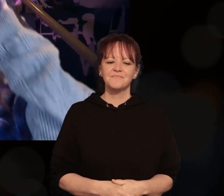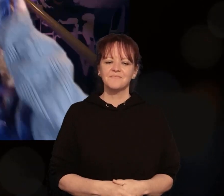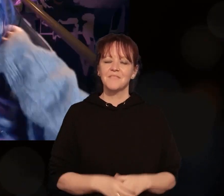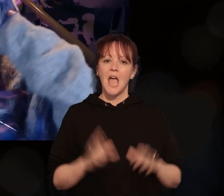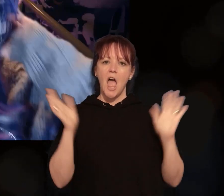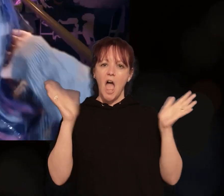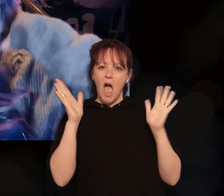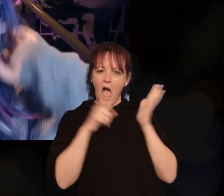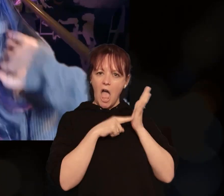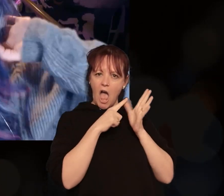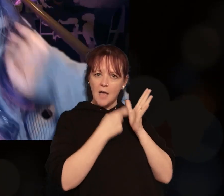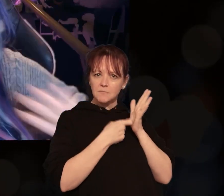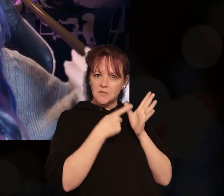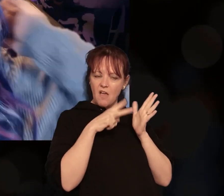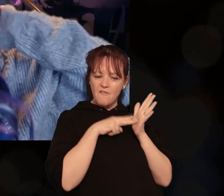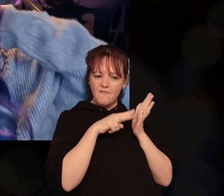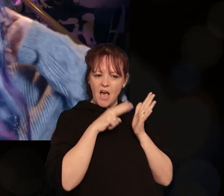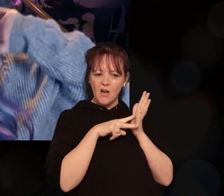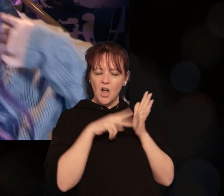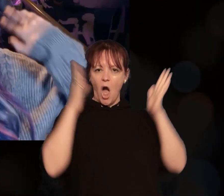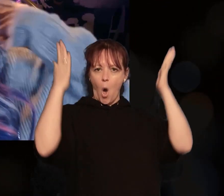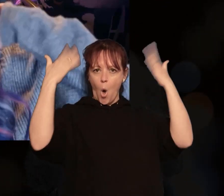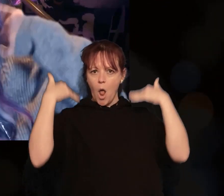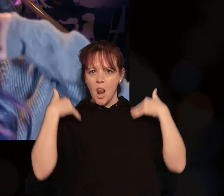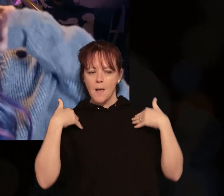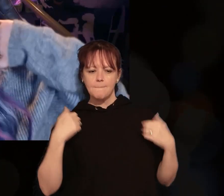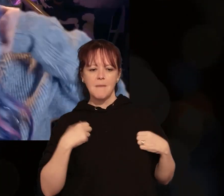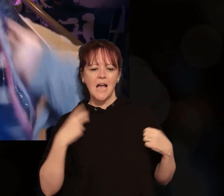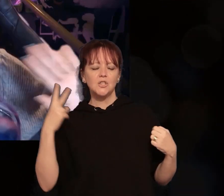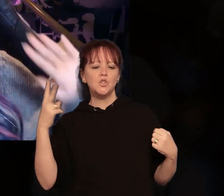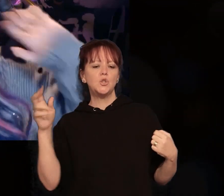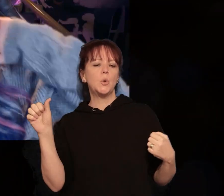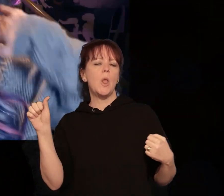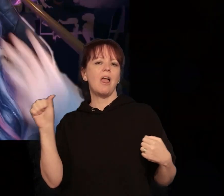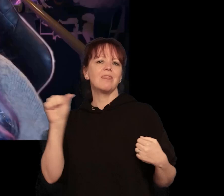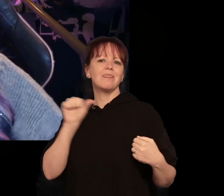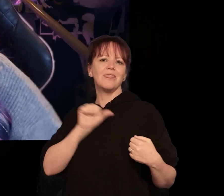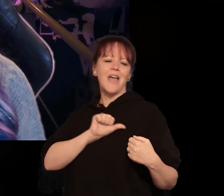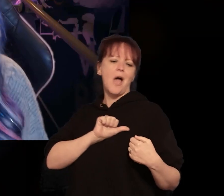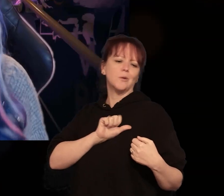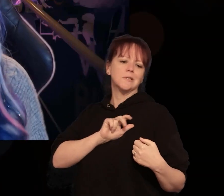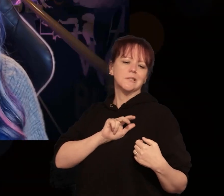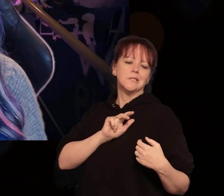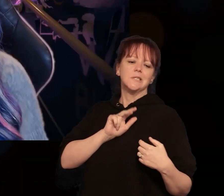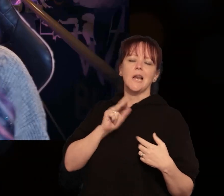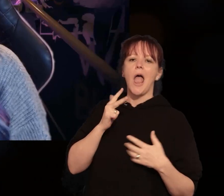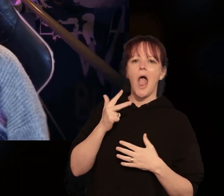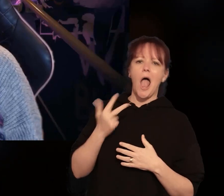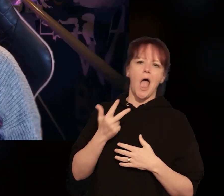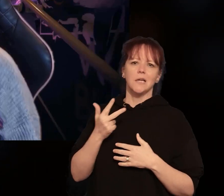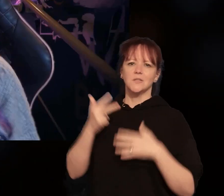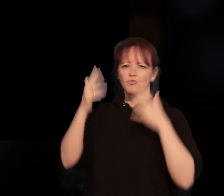Hi, I'm Tera Voelker, here in all of my 2008 emo scene-kid hair glory.